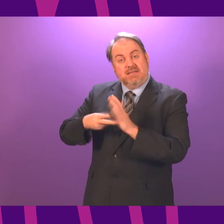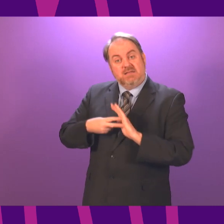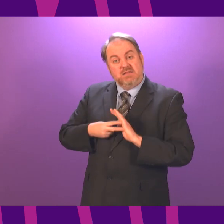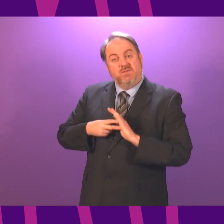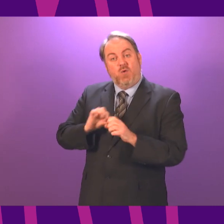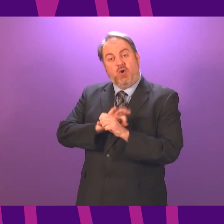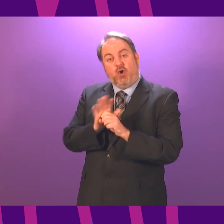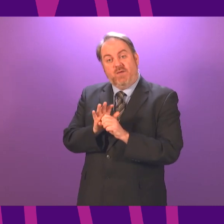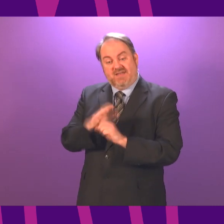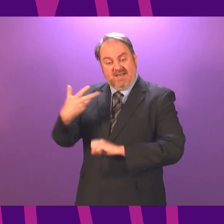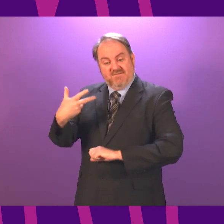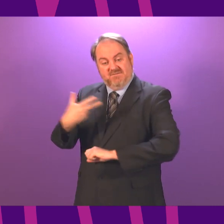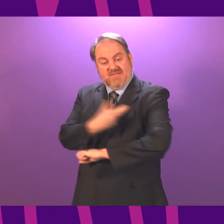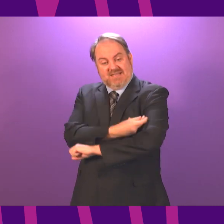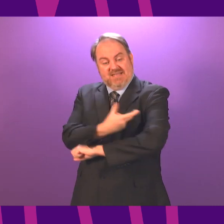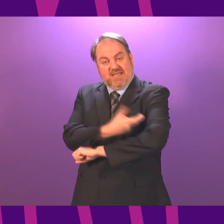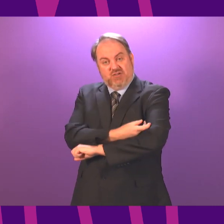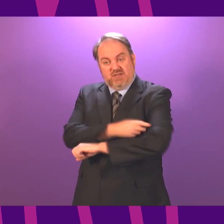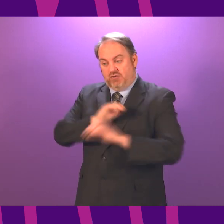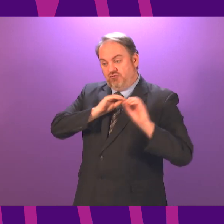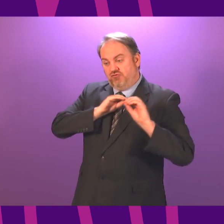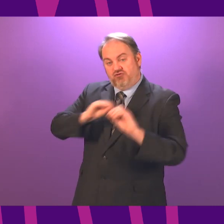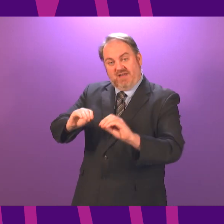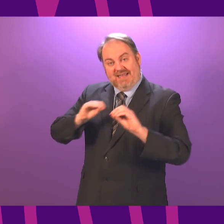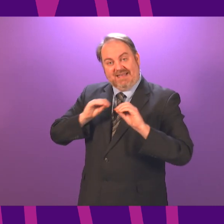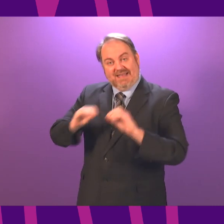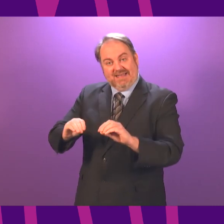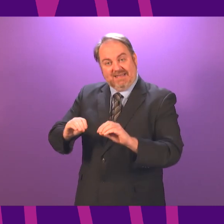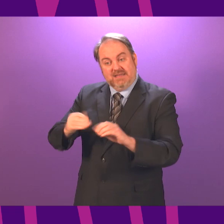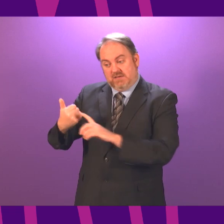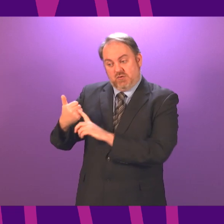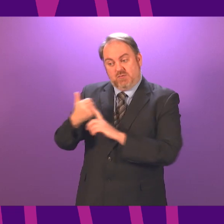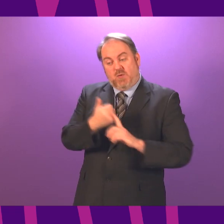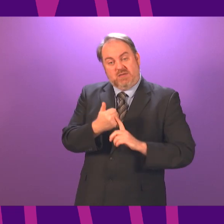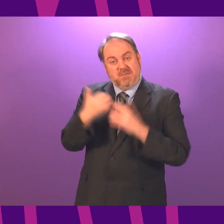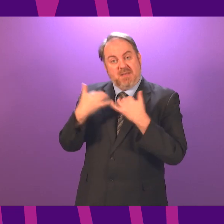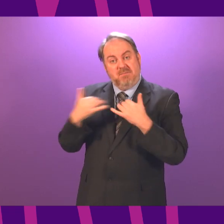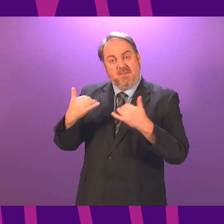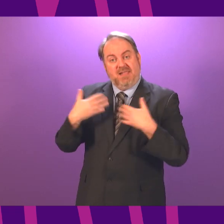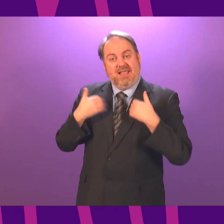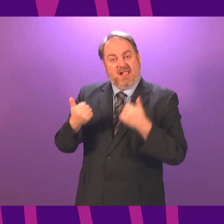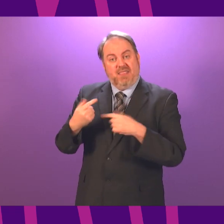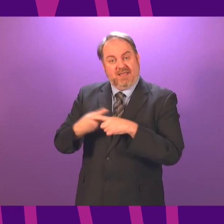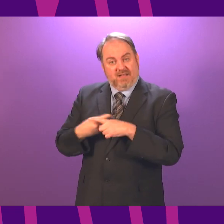aligns with that which is taken by Public Health England, and has been informed by discussions with all the United Kingdom nations.